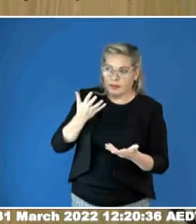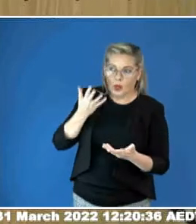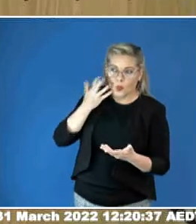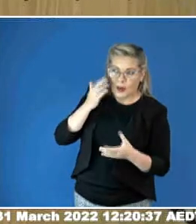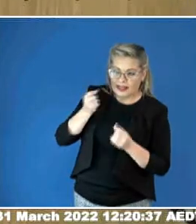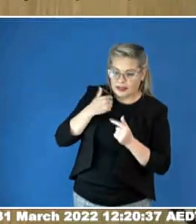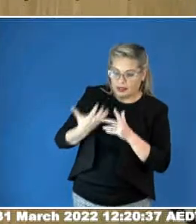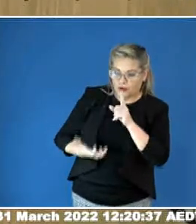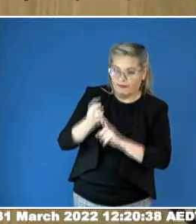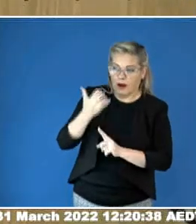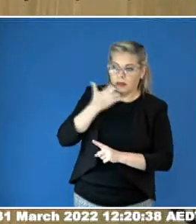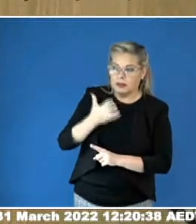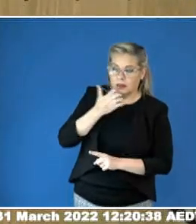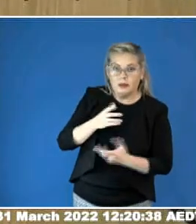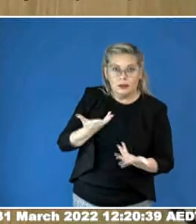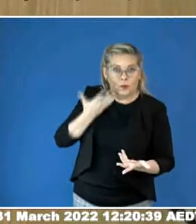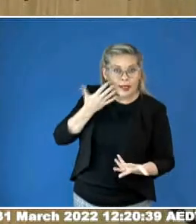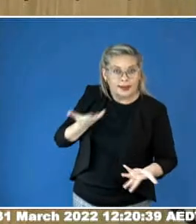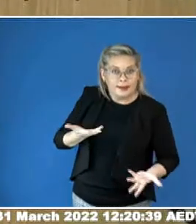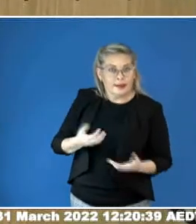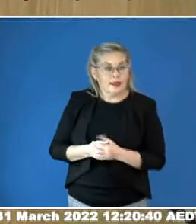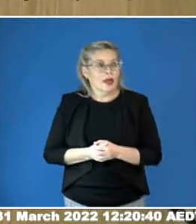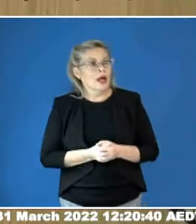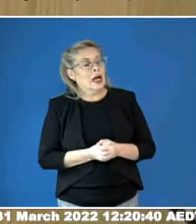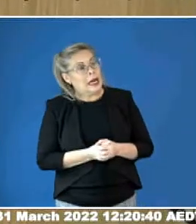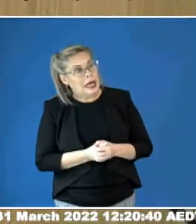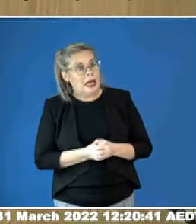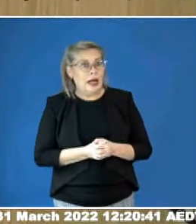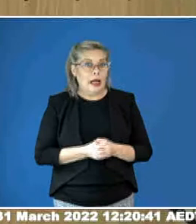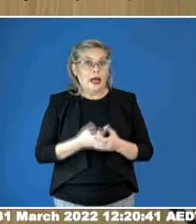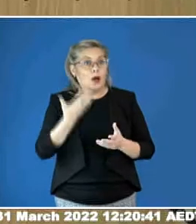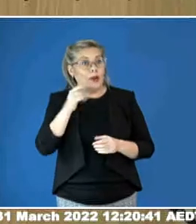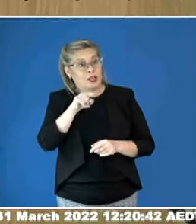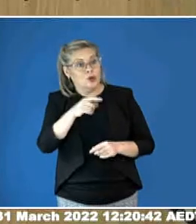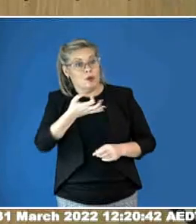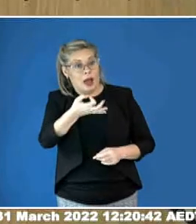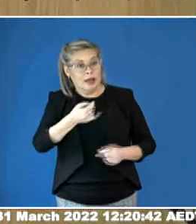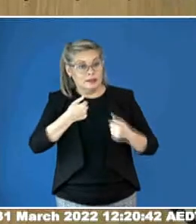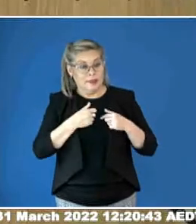We started with looking through for the statement and then in the last couple